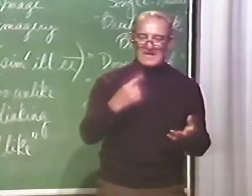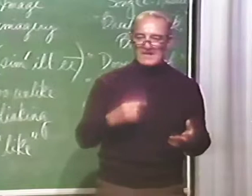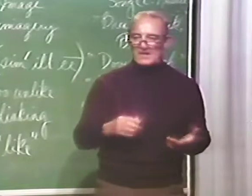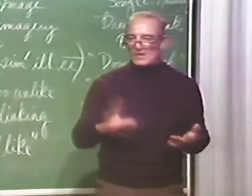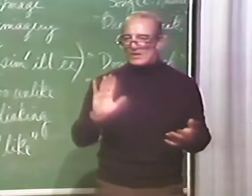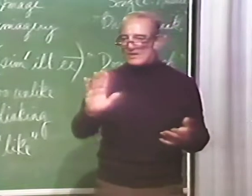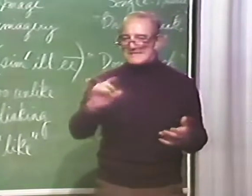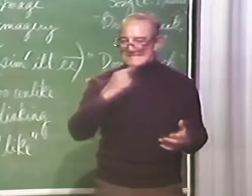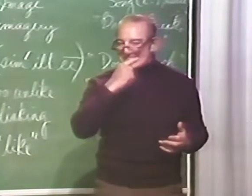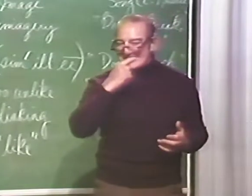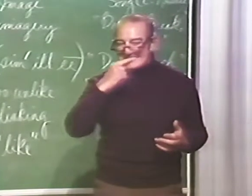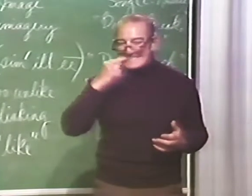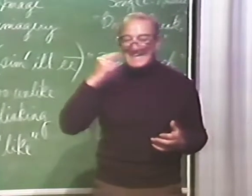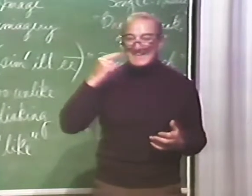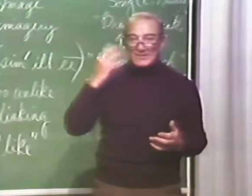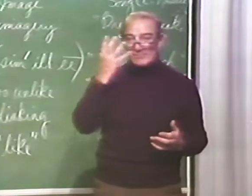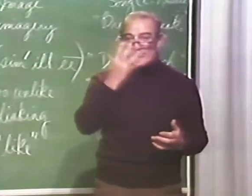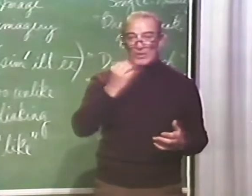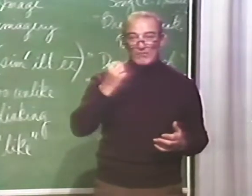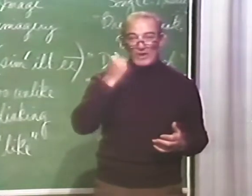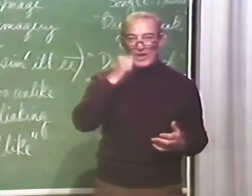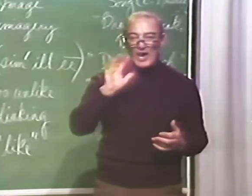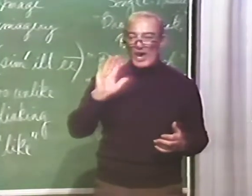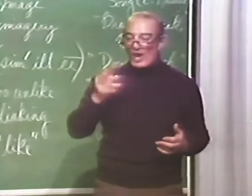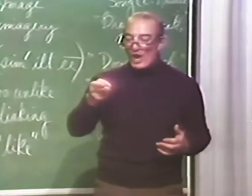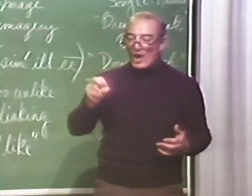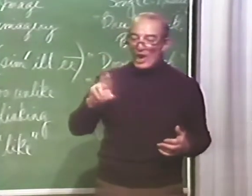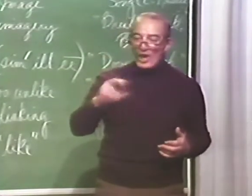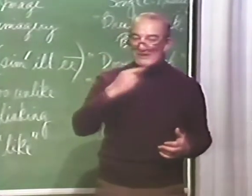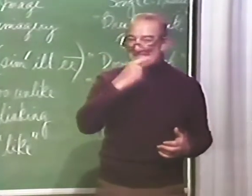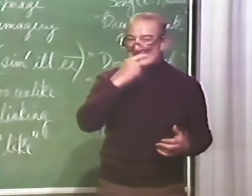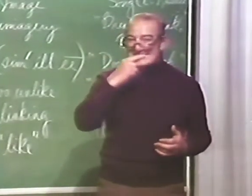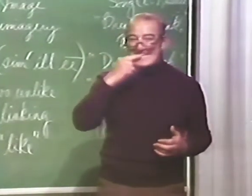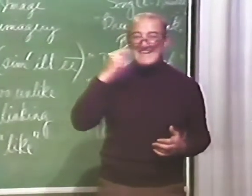IT'S VERY--"HER TEETH--" BEAUTIFUL GIRL.